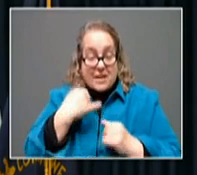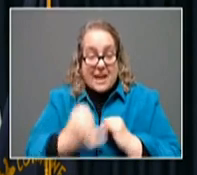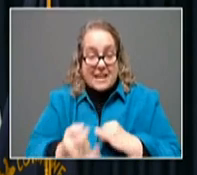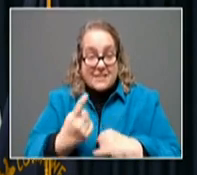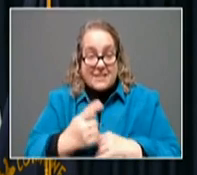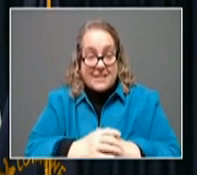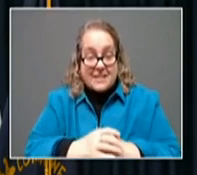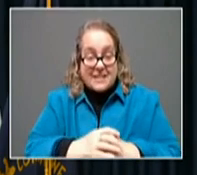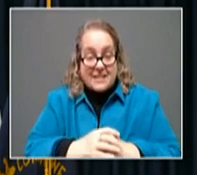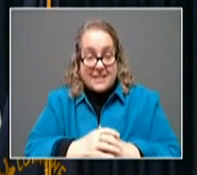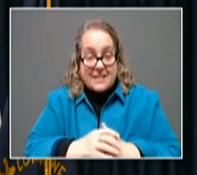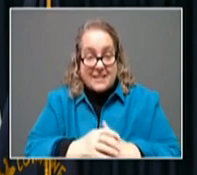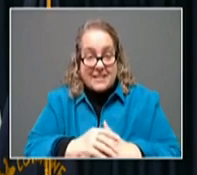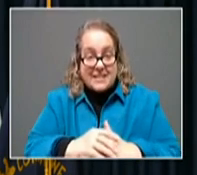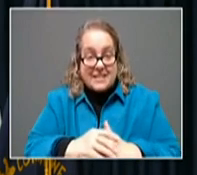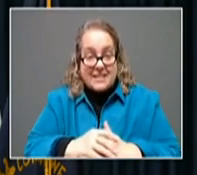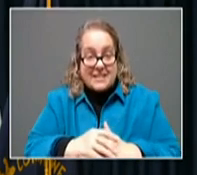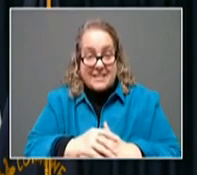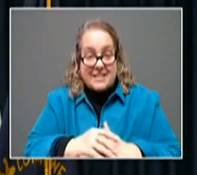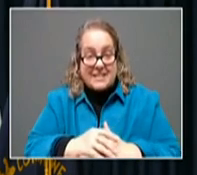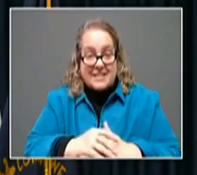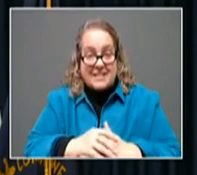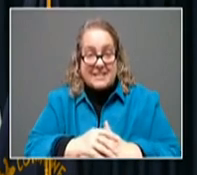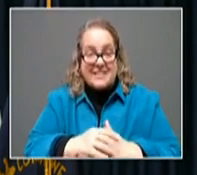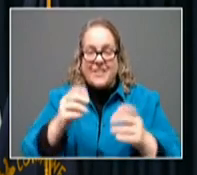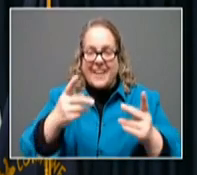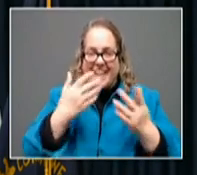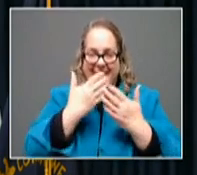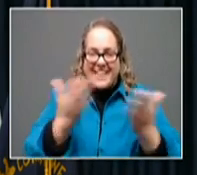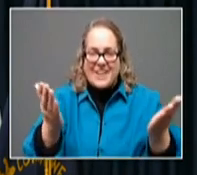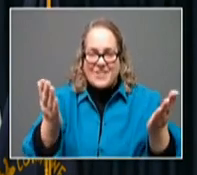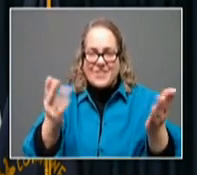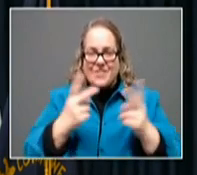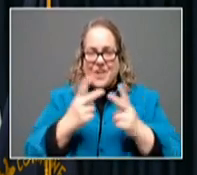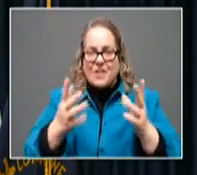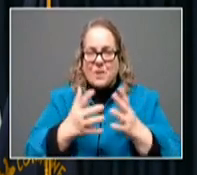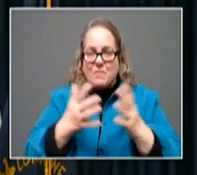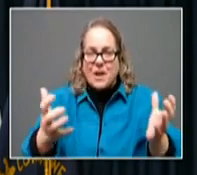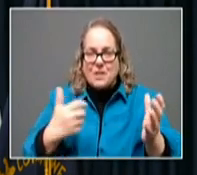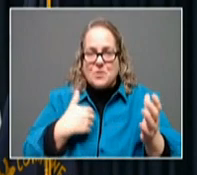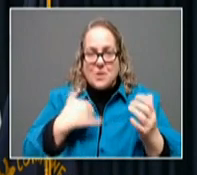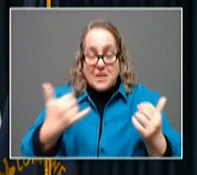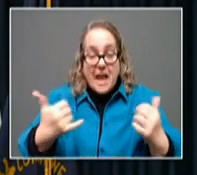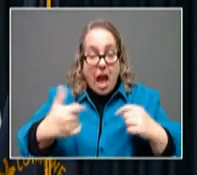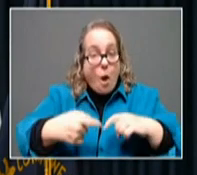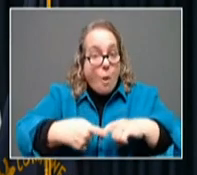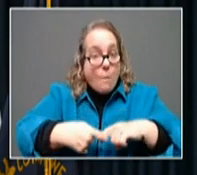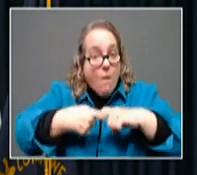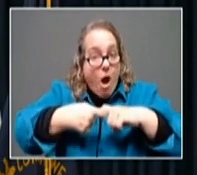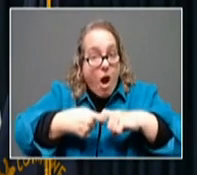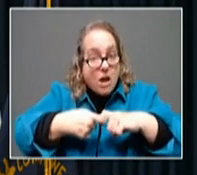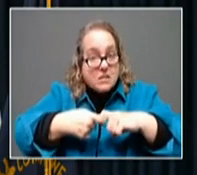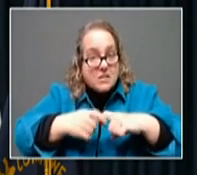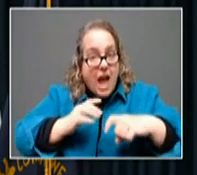Okay, thank you all very much. We will now pause our monday covid press